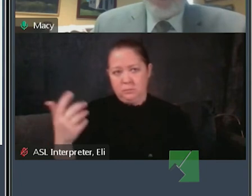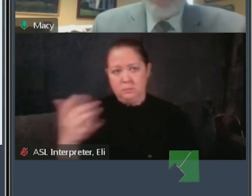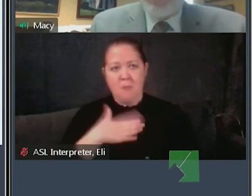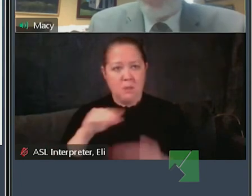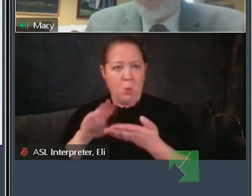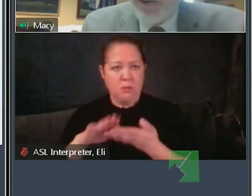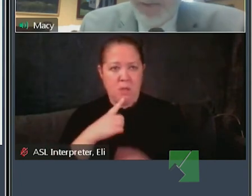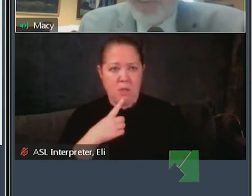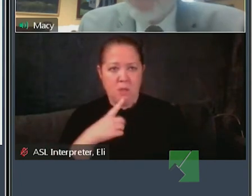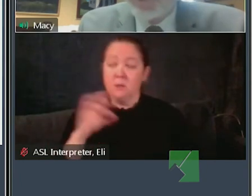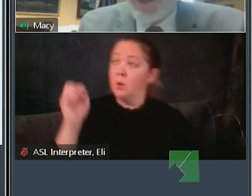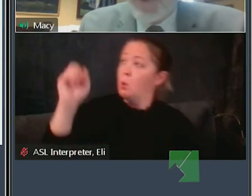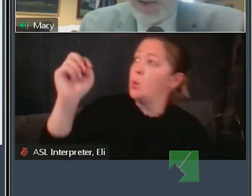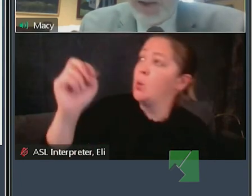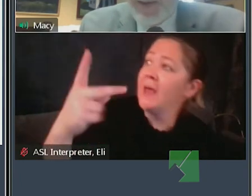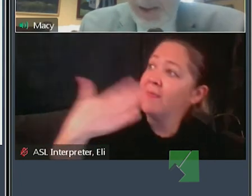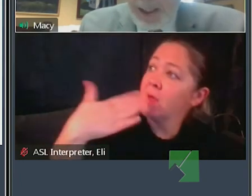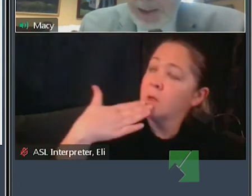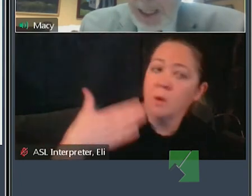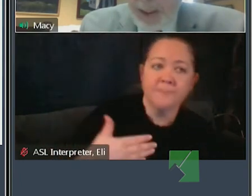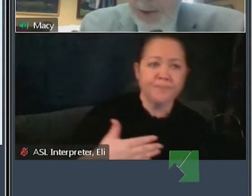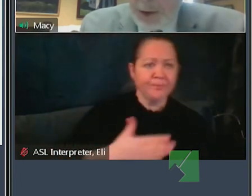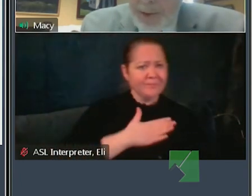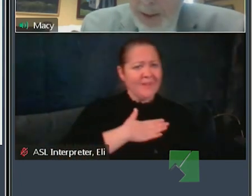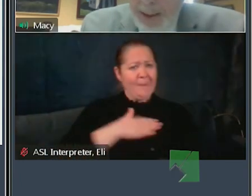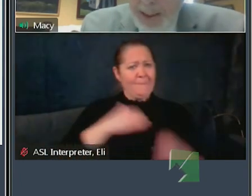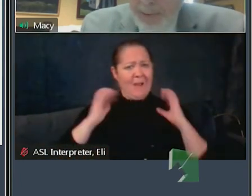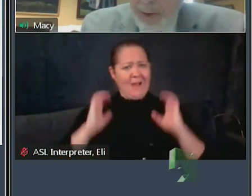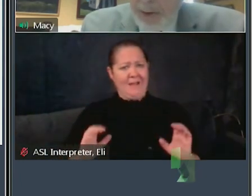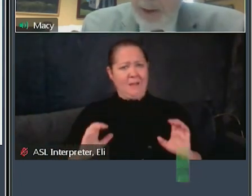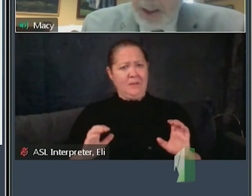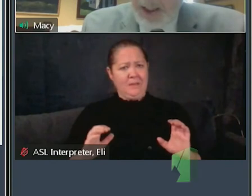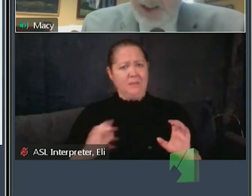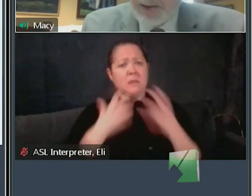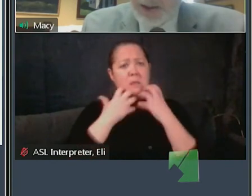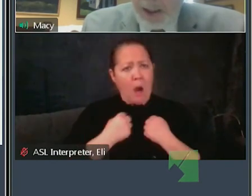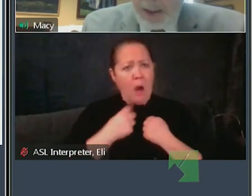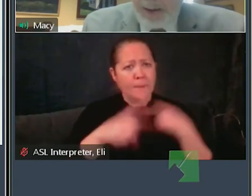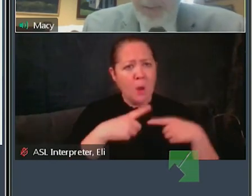Now my people care about their, my crimes care about their community or Regina.